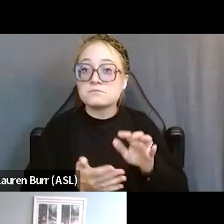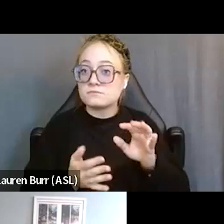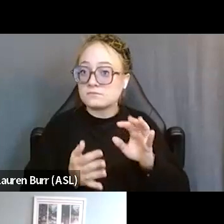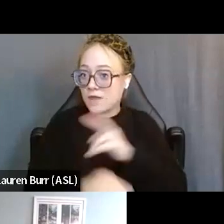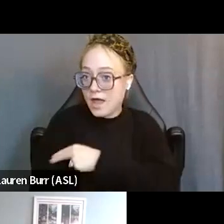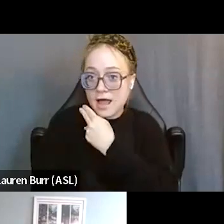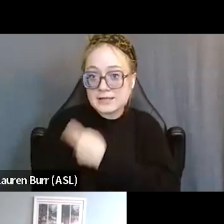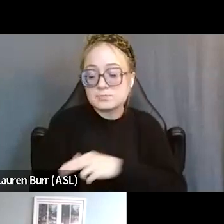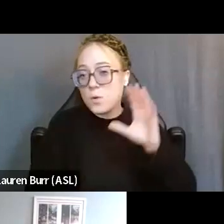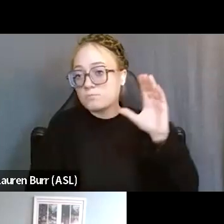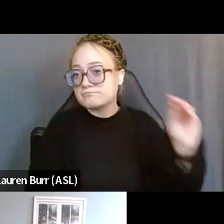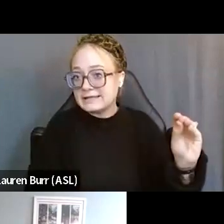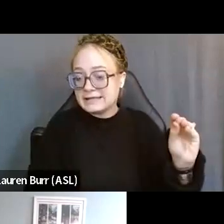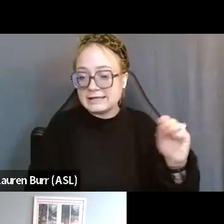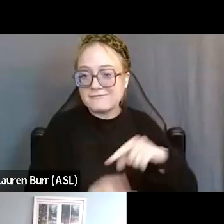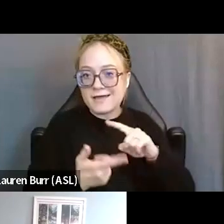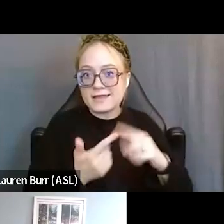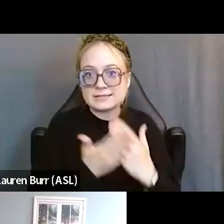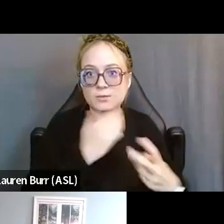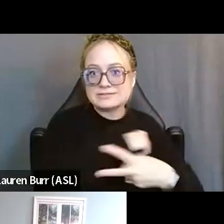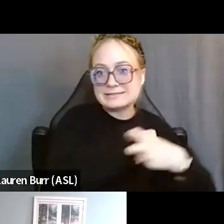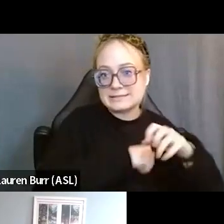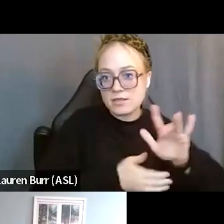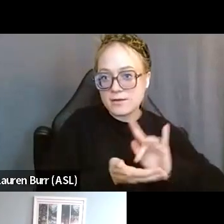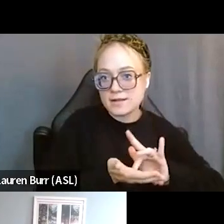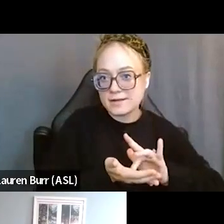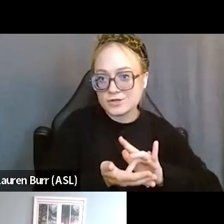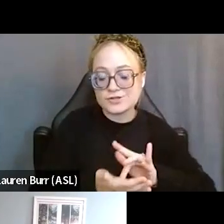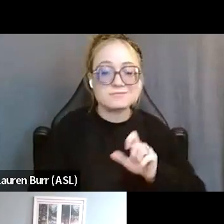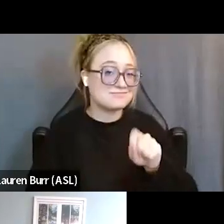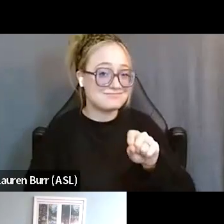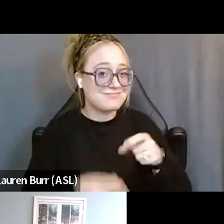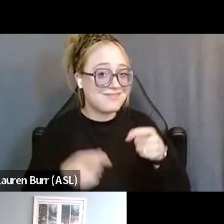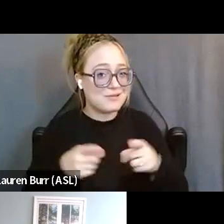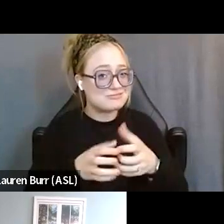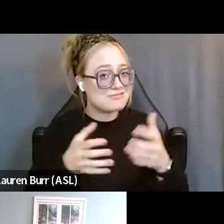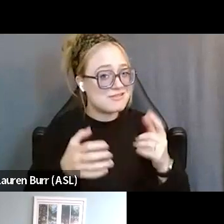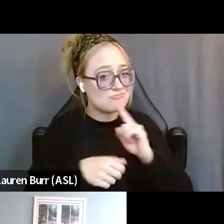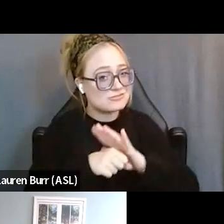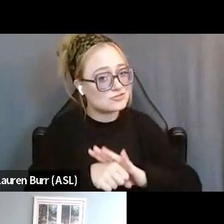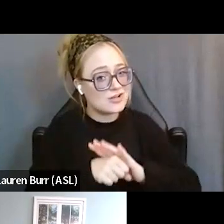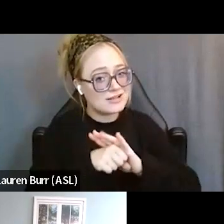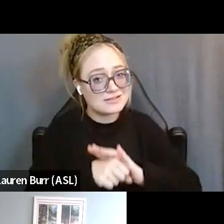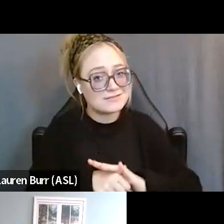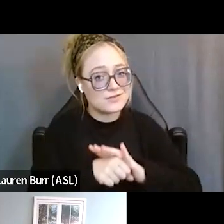I don't have an answer for that, but... It happens a lot. It's really stressful. And it goes back to community resources